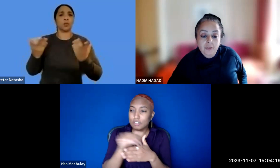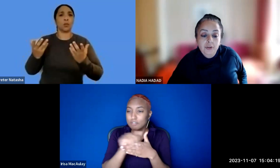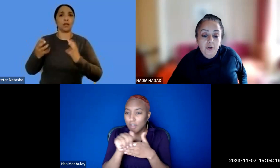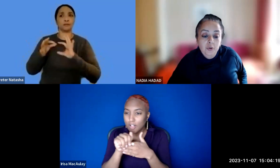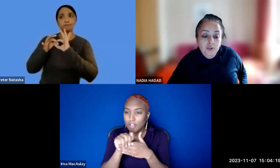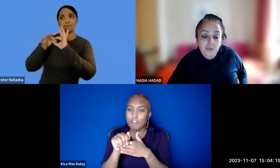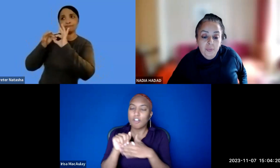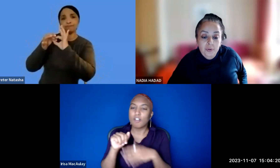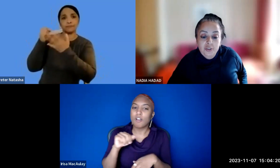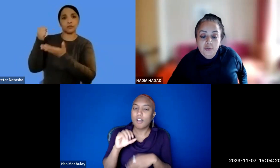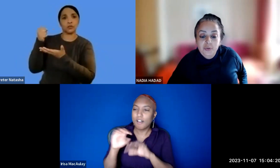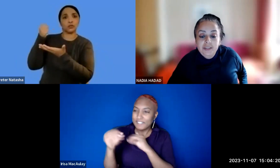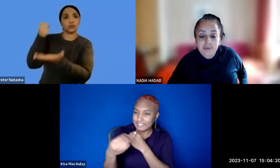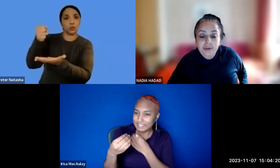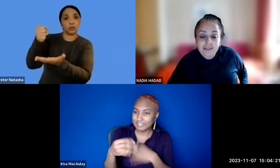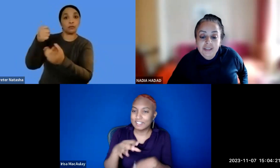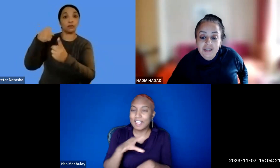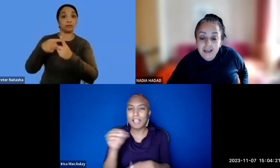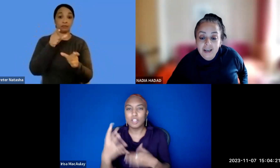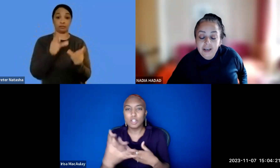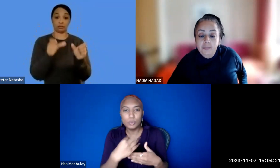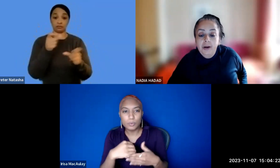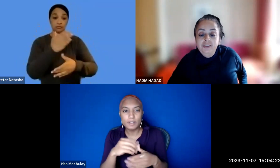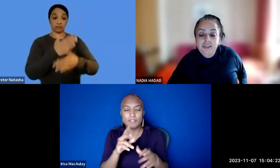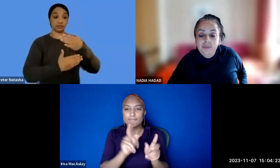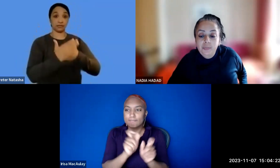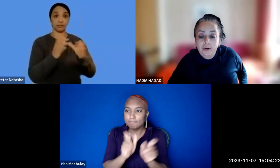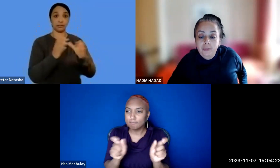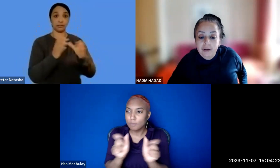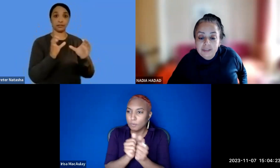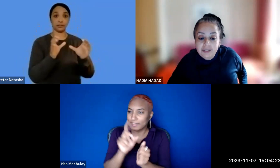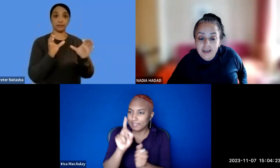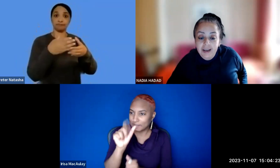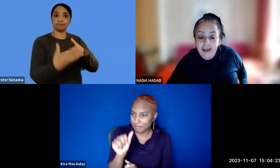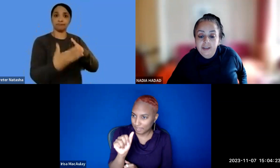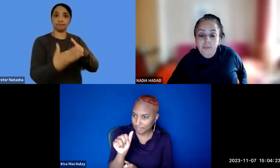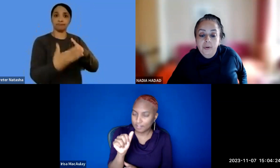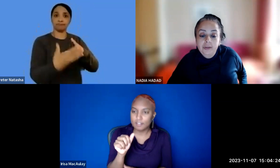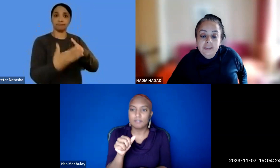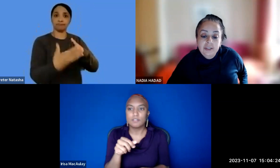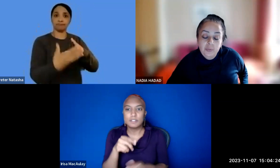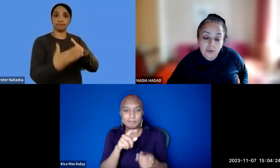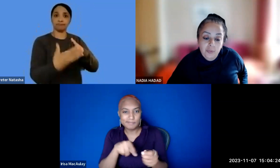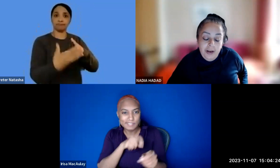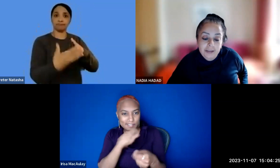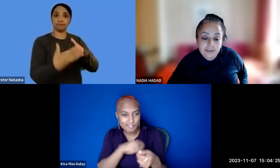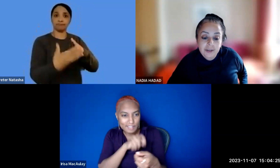for the inclusion of persons with disabilities and budget programs and policies worldwide".